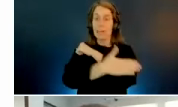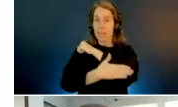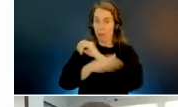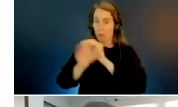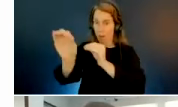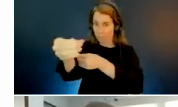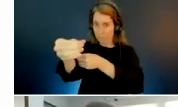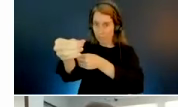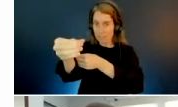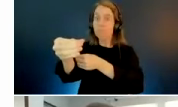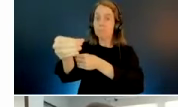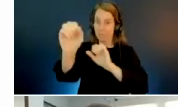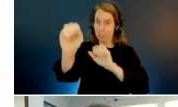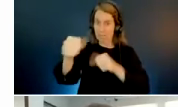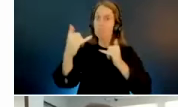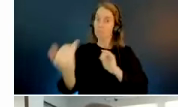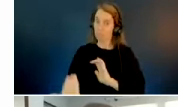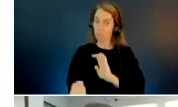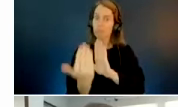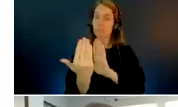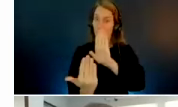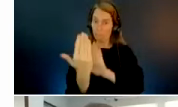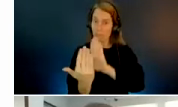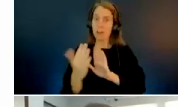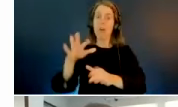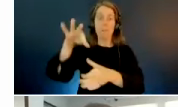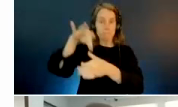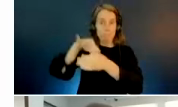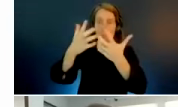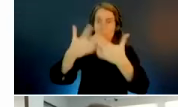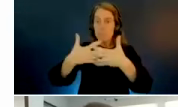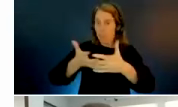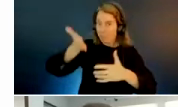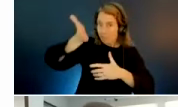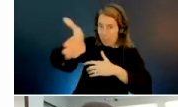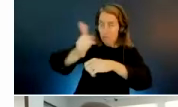in person it is on the same voting machines that you would vote on were you to vote on